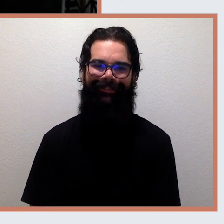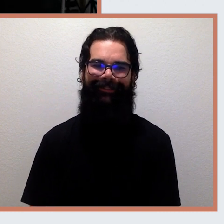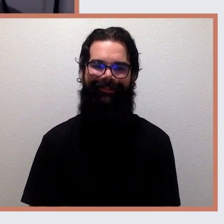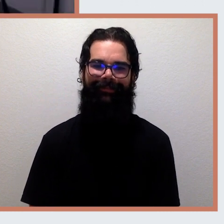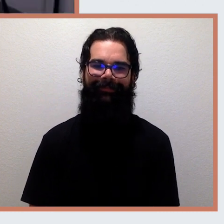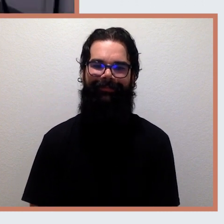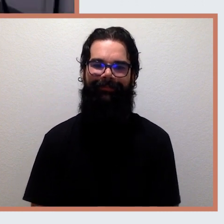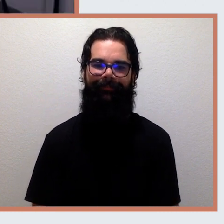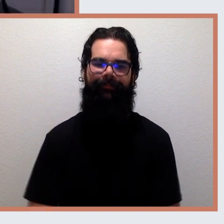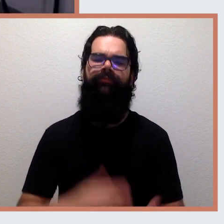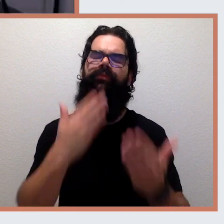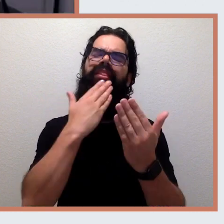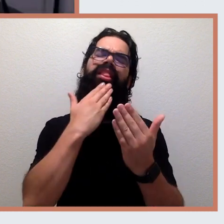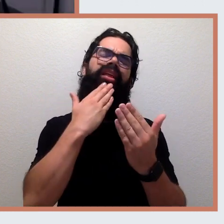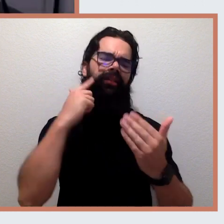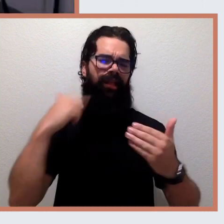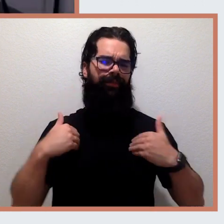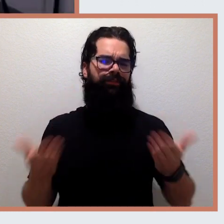Thanks. Yeah, wow, that's excellent.